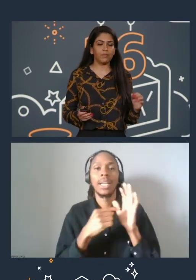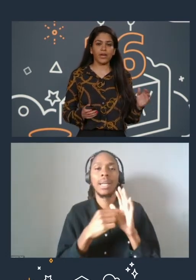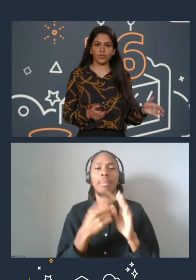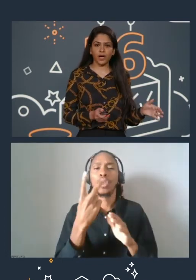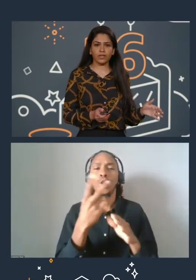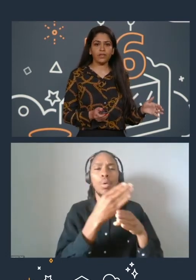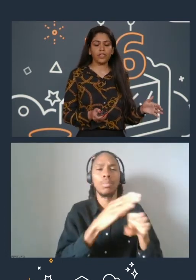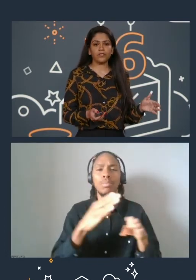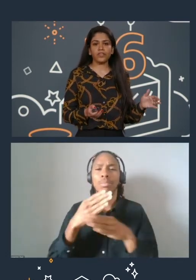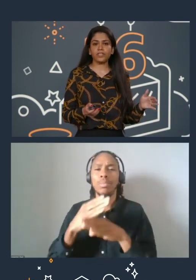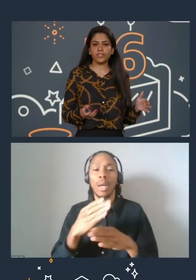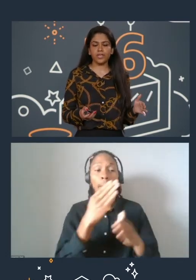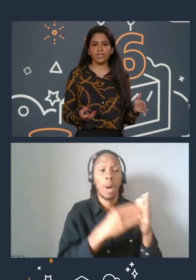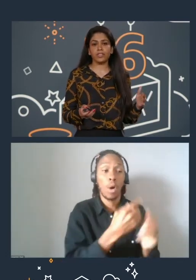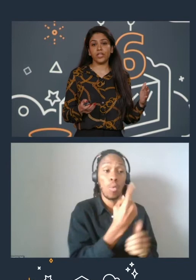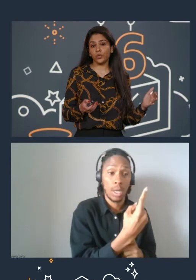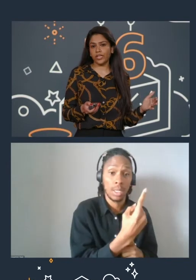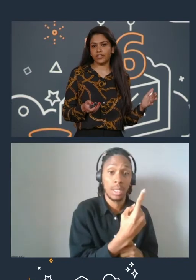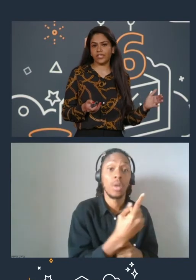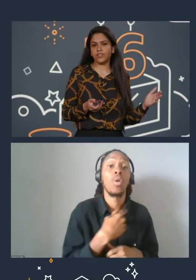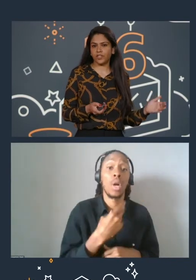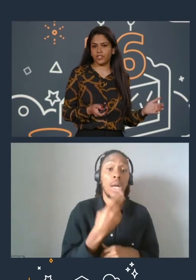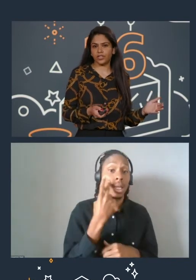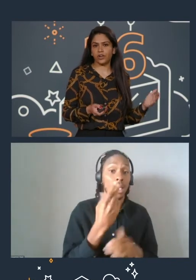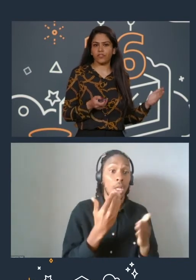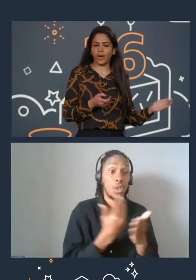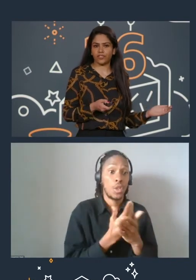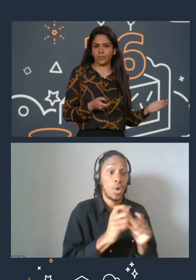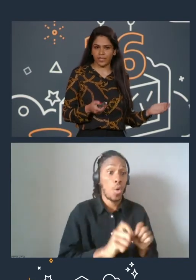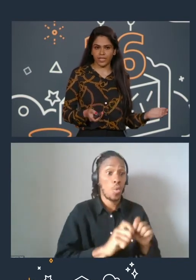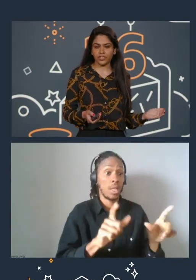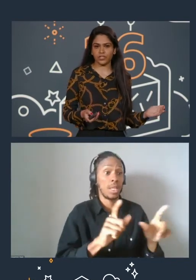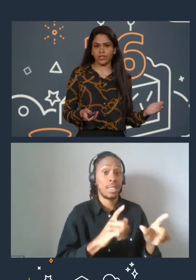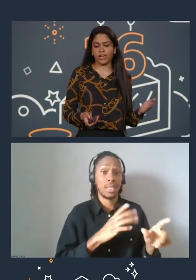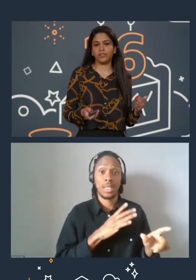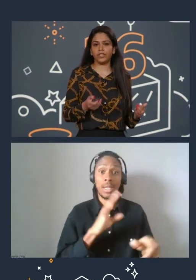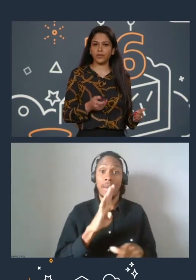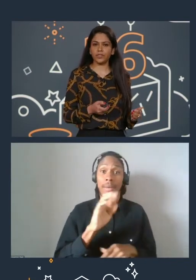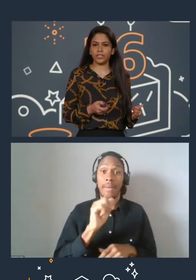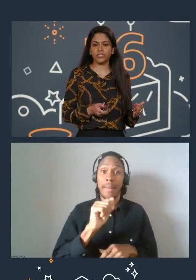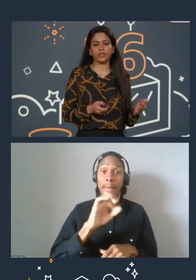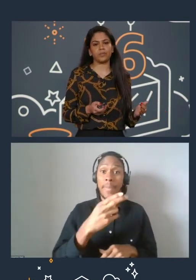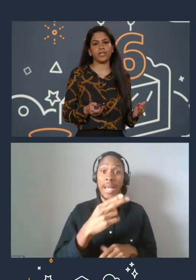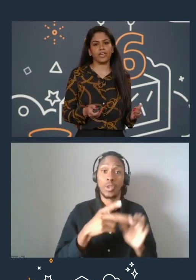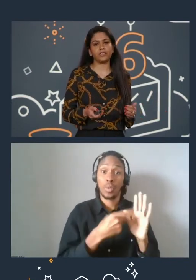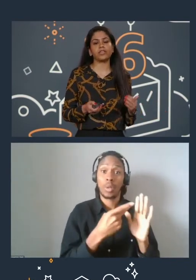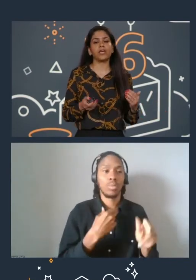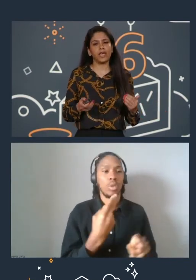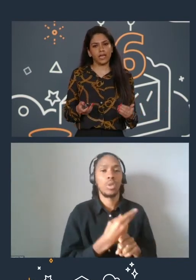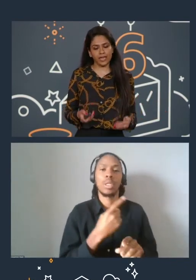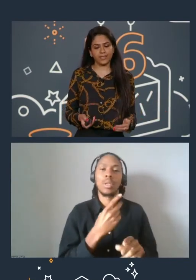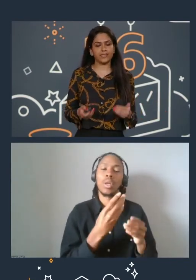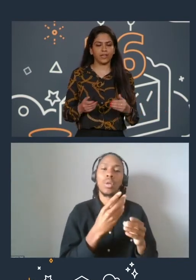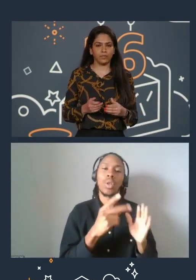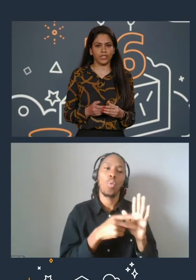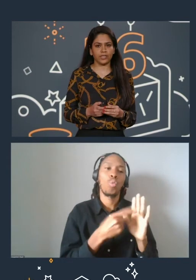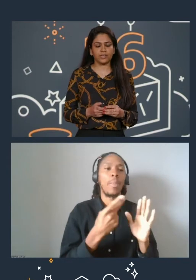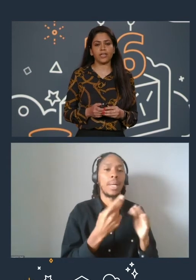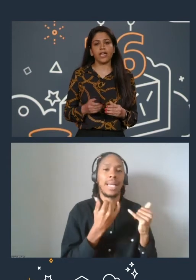Part one, we will see the newly released feature of batch replication and we'll use it to replicate existing objects.